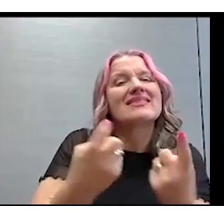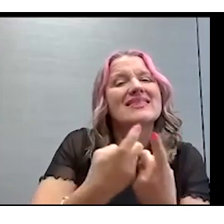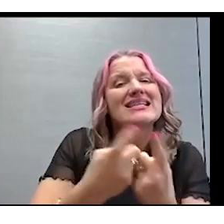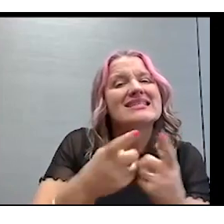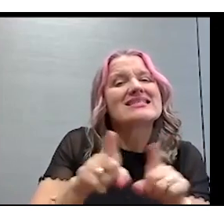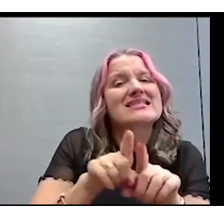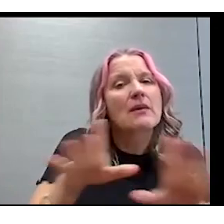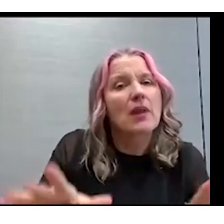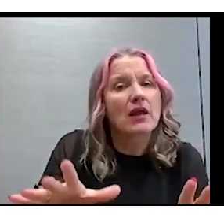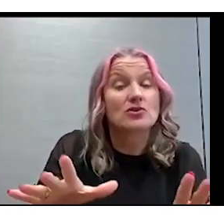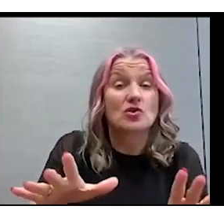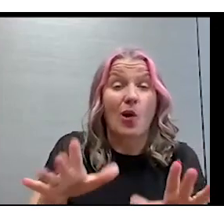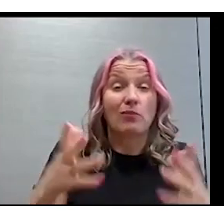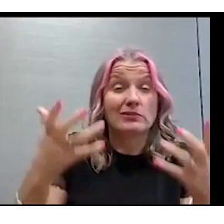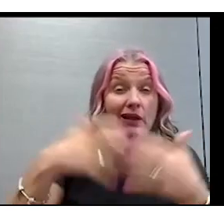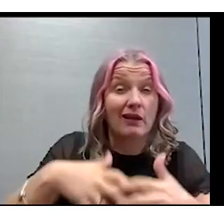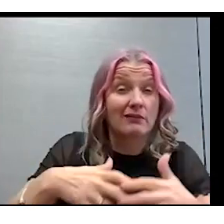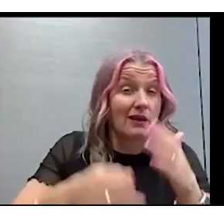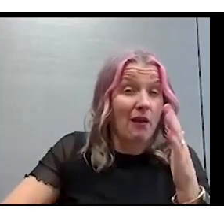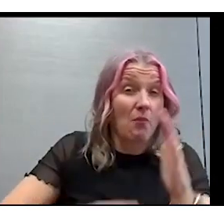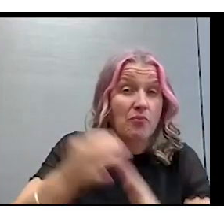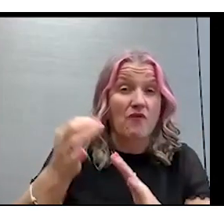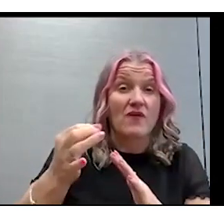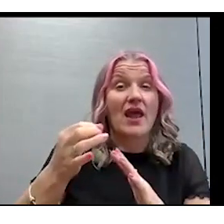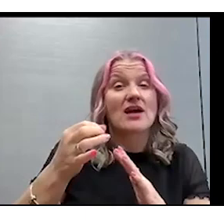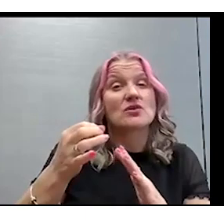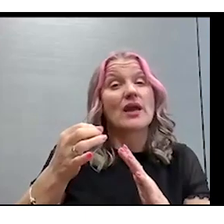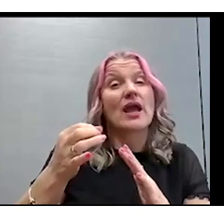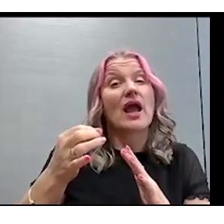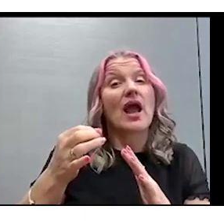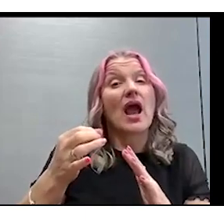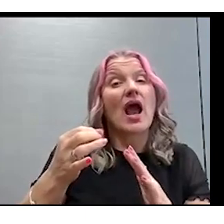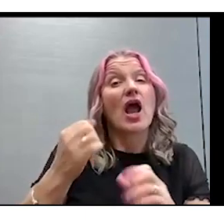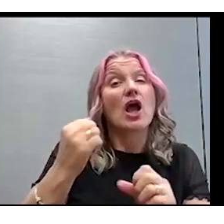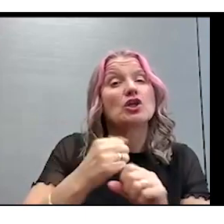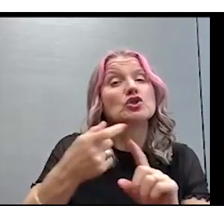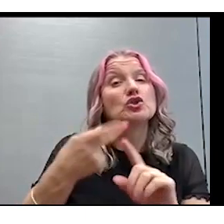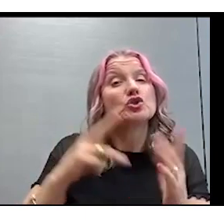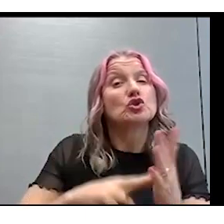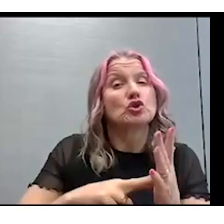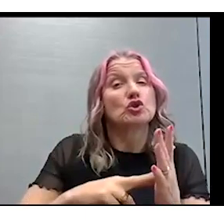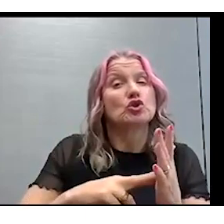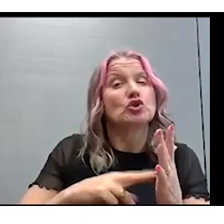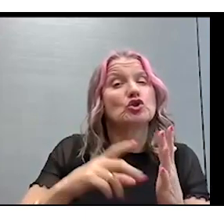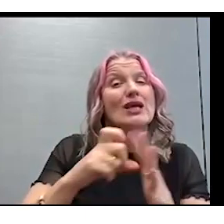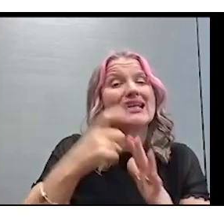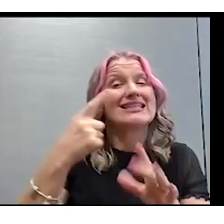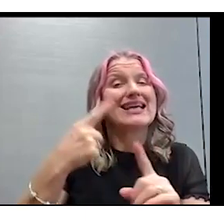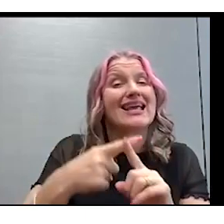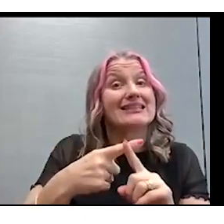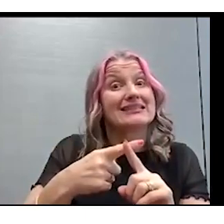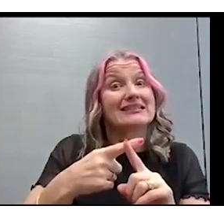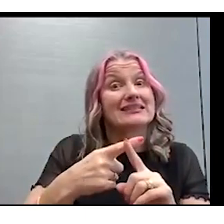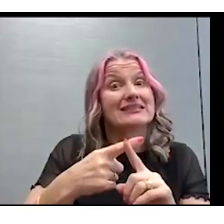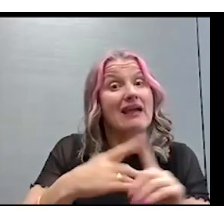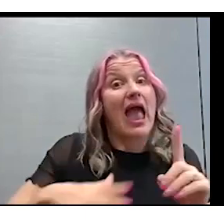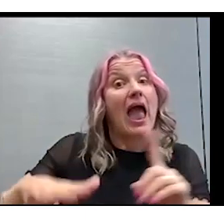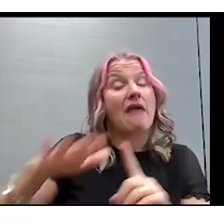So technology is improving. And as we go into the genetic space, that's going to be a lot more common. And that makes me very excited.